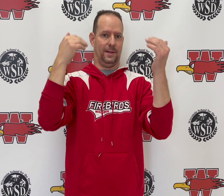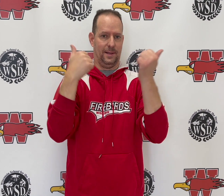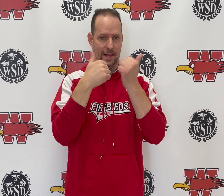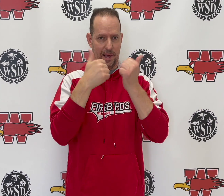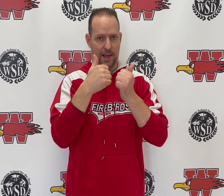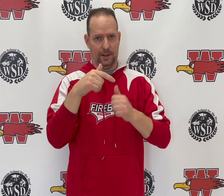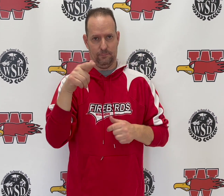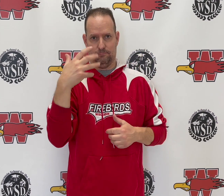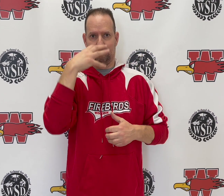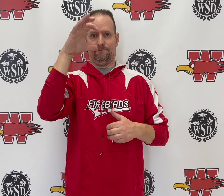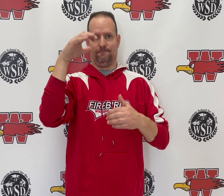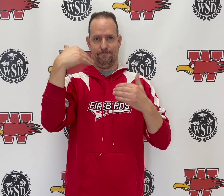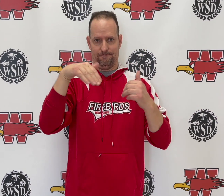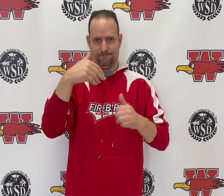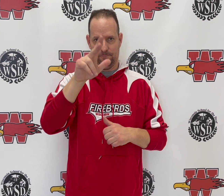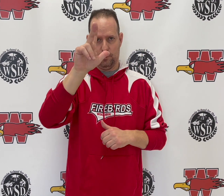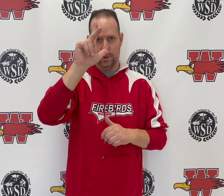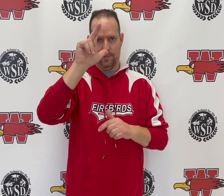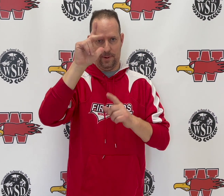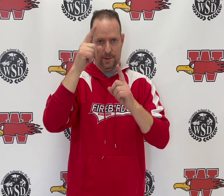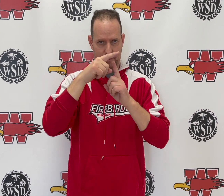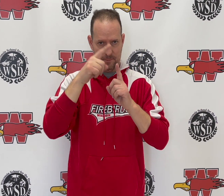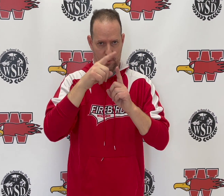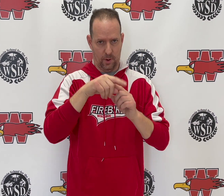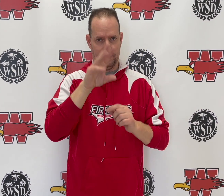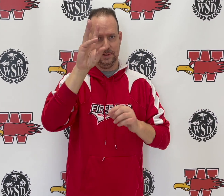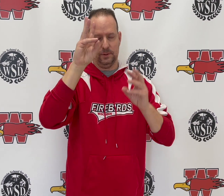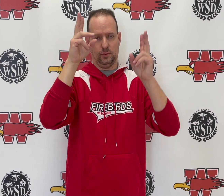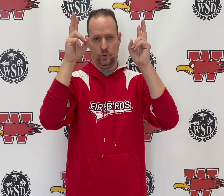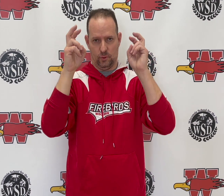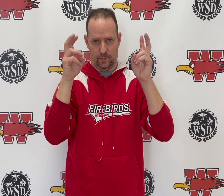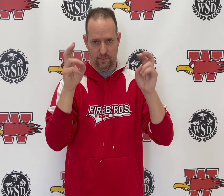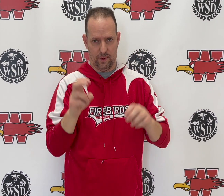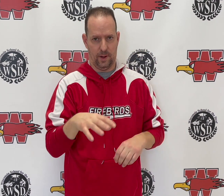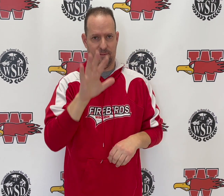opening the game - was a pretty hot game - 23 points, six rebounds,